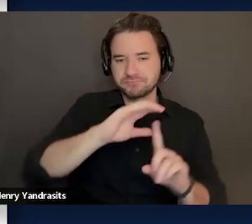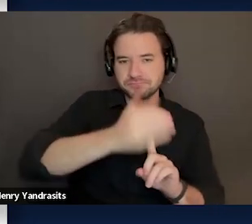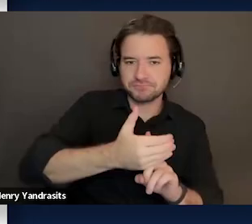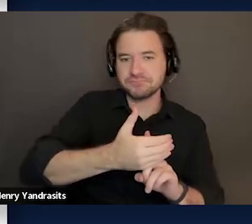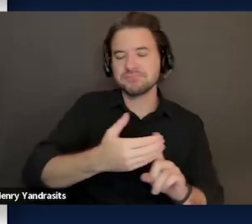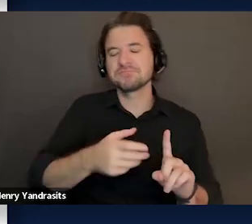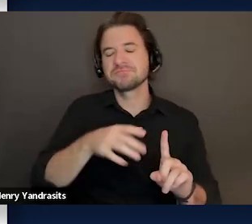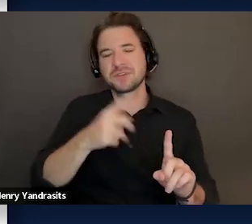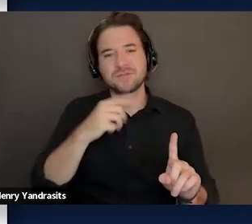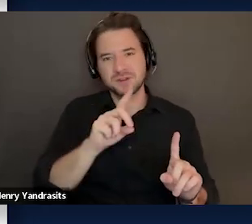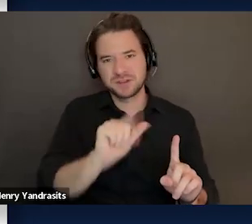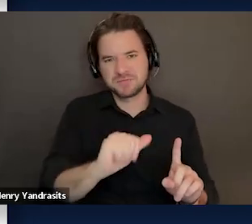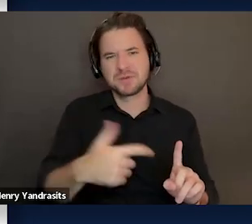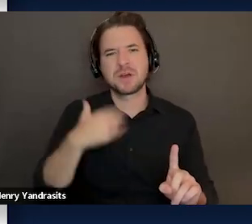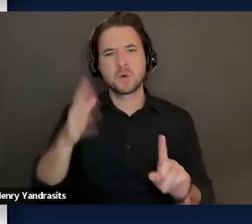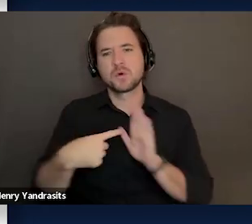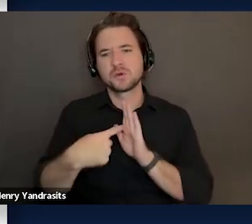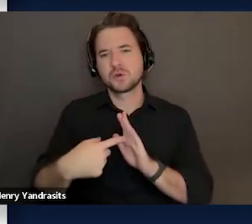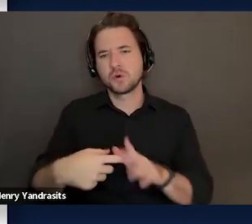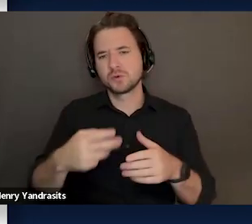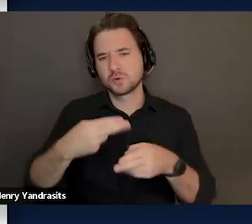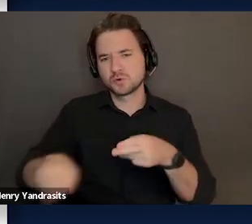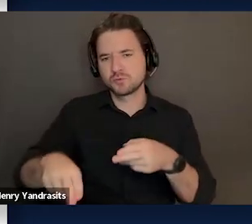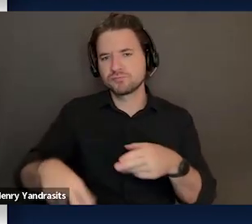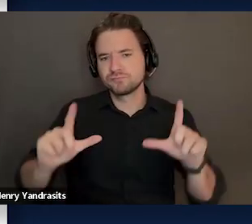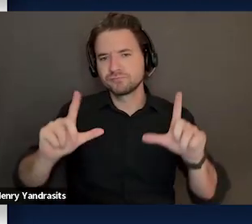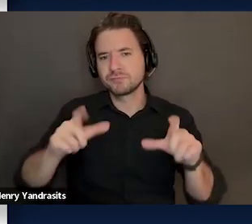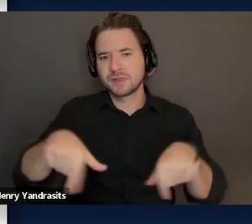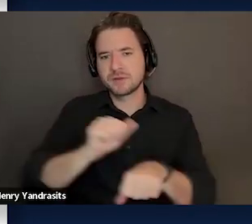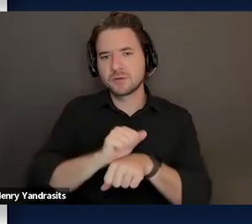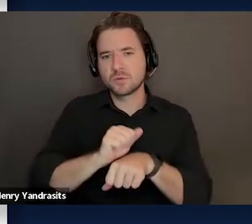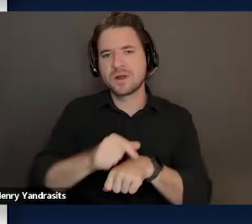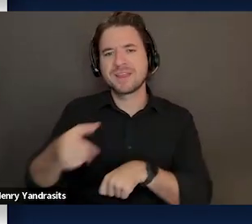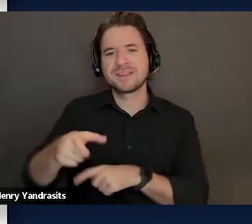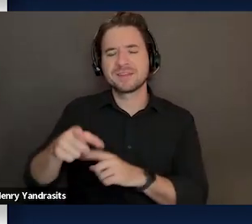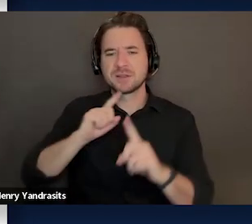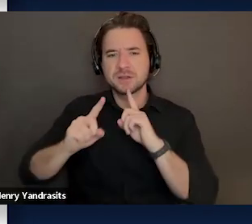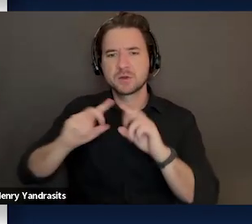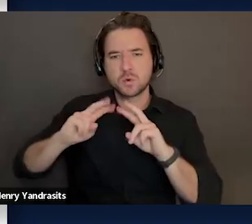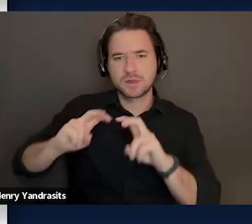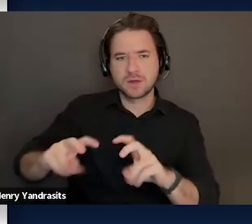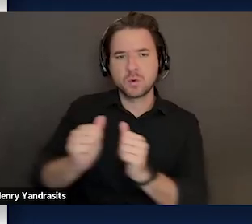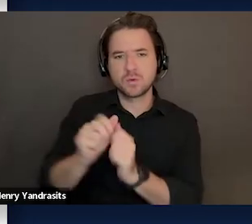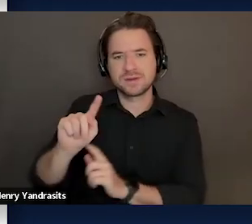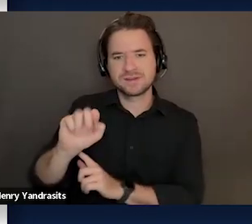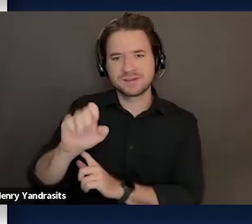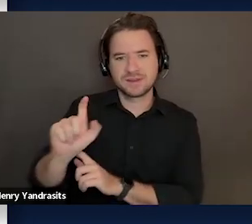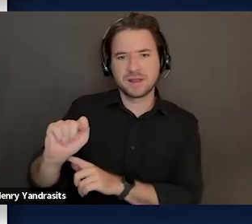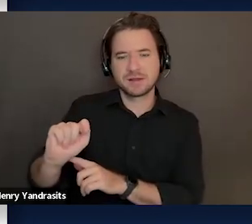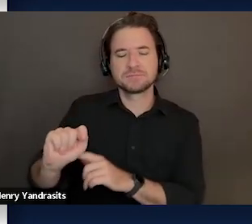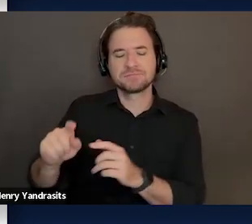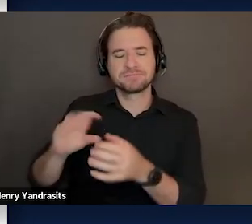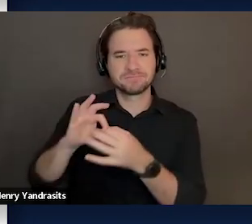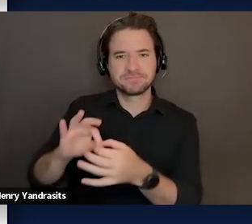And that snapshot is a discourse analysis of texts associated with the initial decision in 2023.